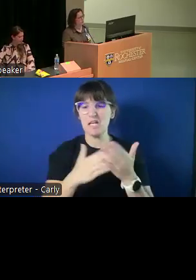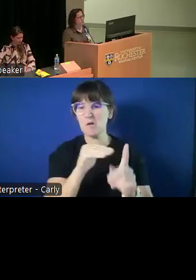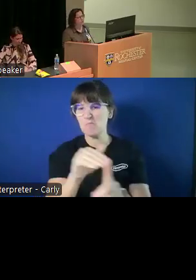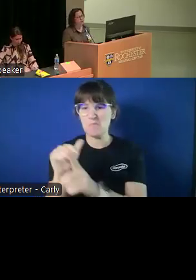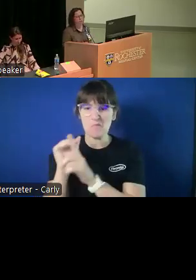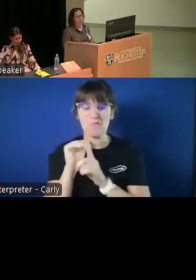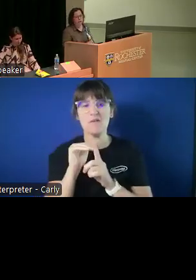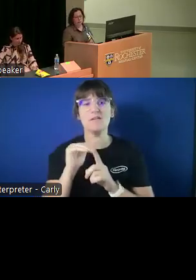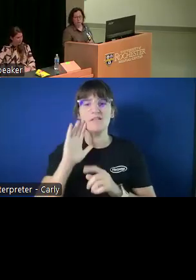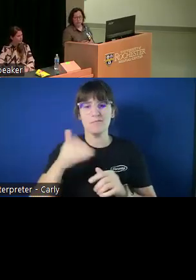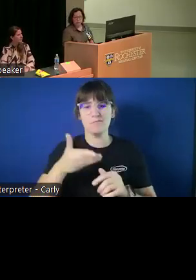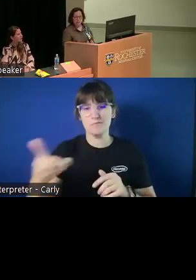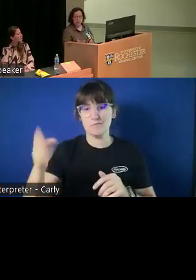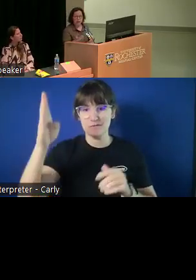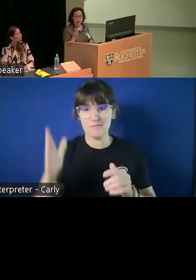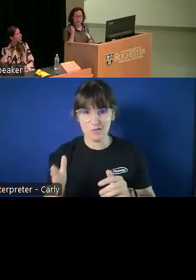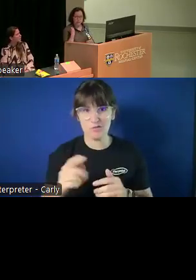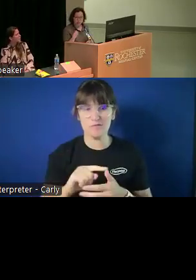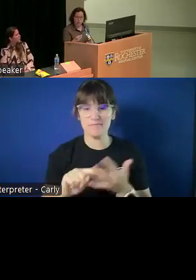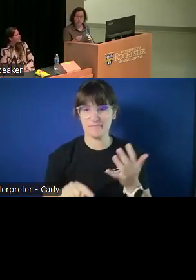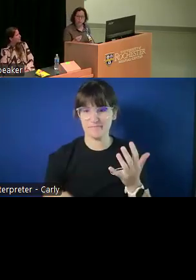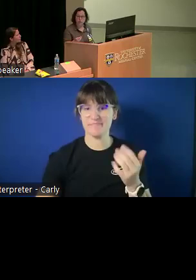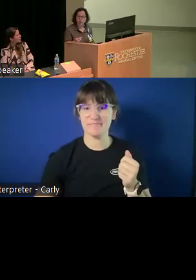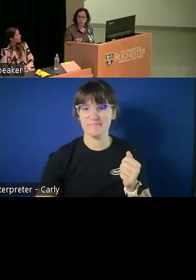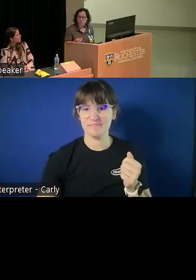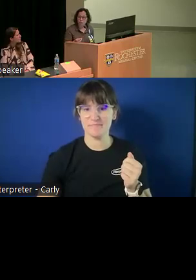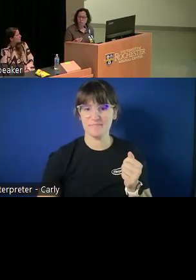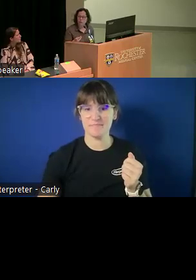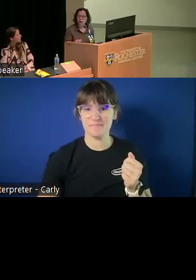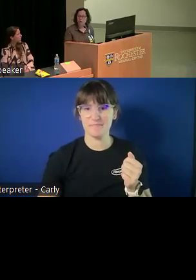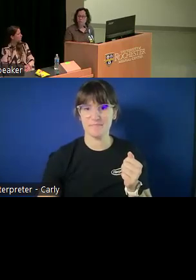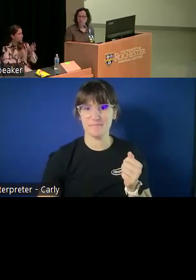speakers um a couple of things uh for those of you who are here in the room we would welcome